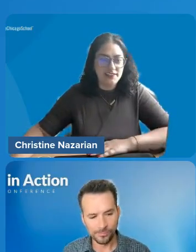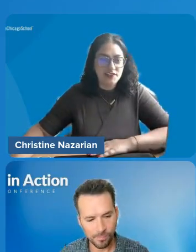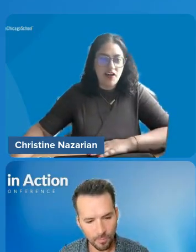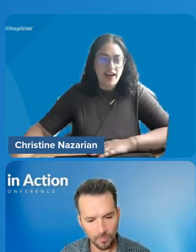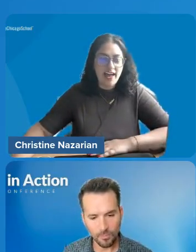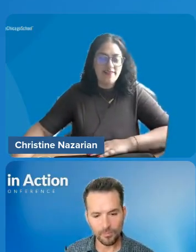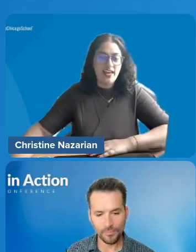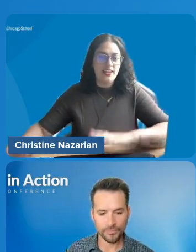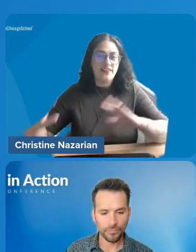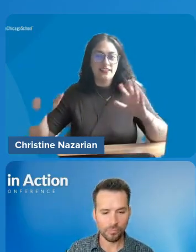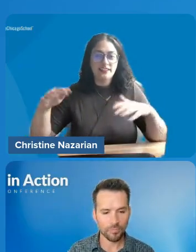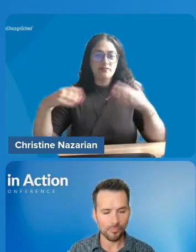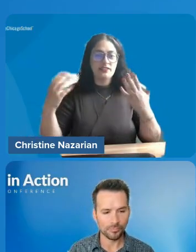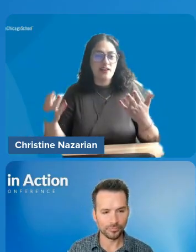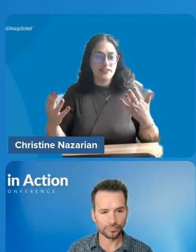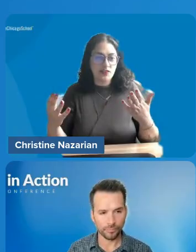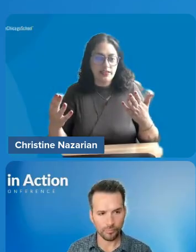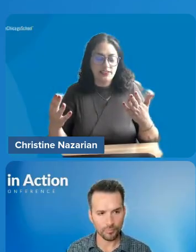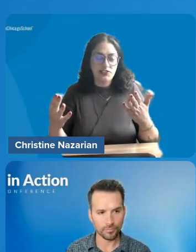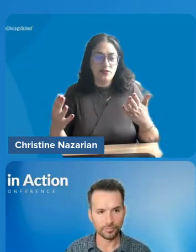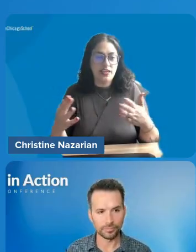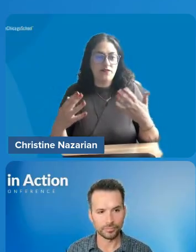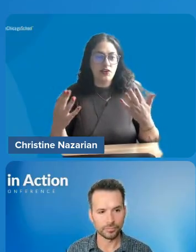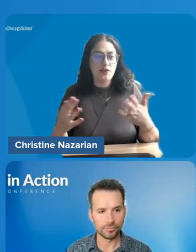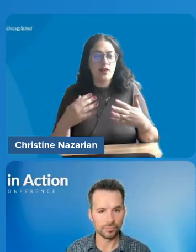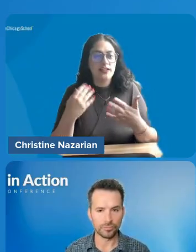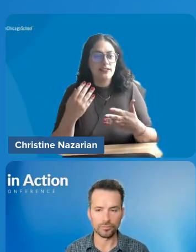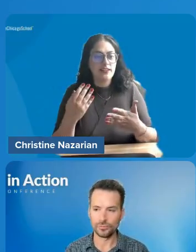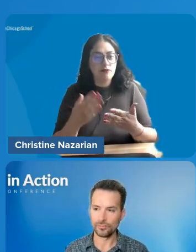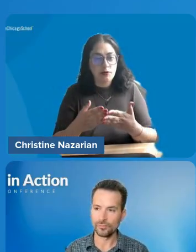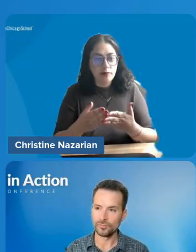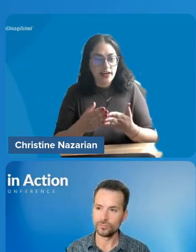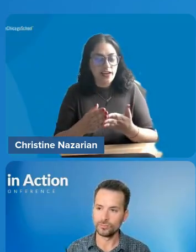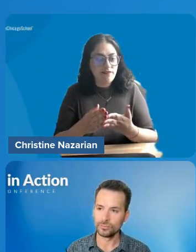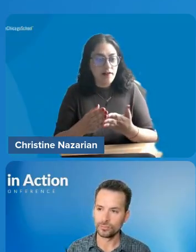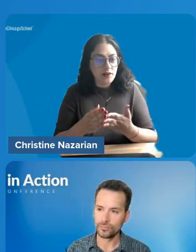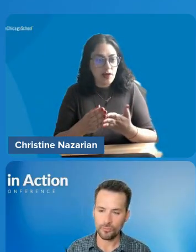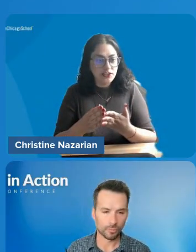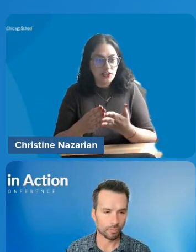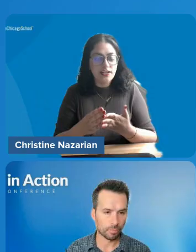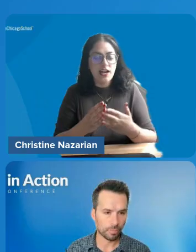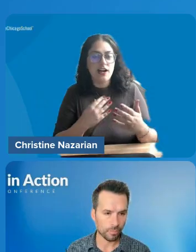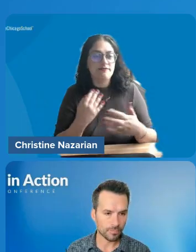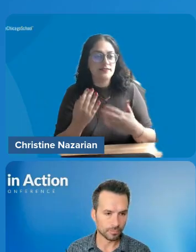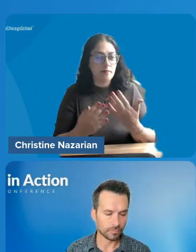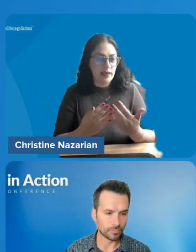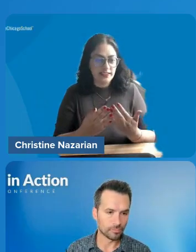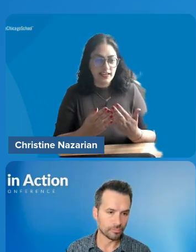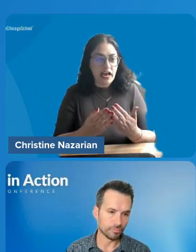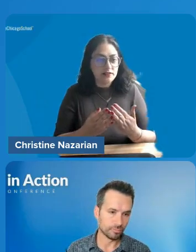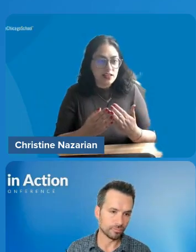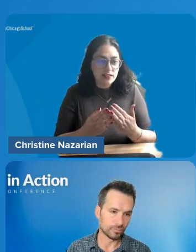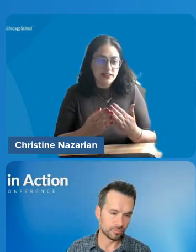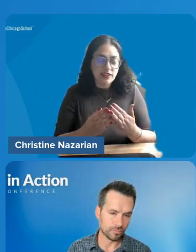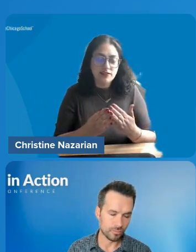saw, and then the system itself is going to give you a rubric evaluation of some basic counseling skills.